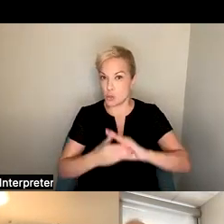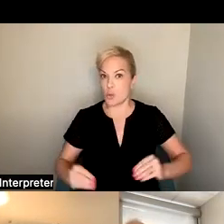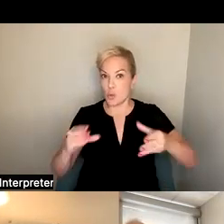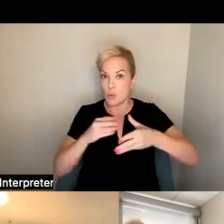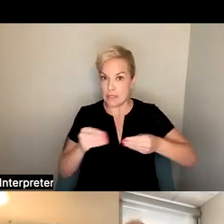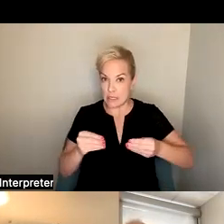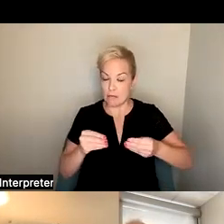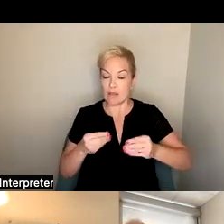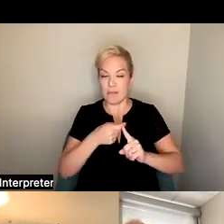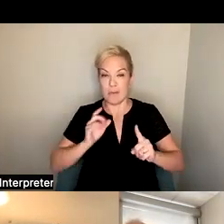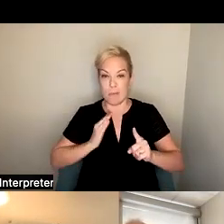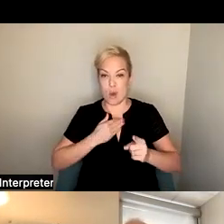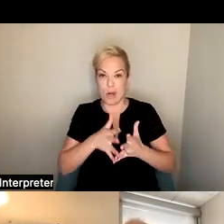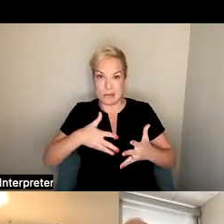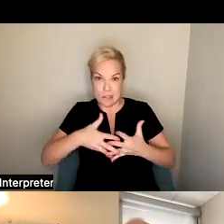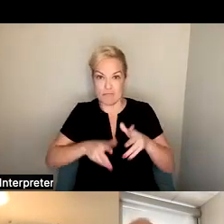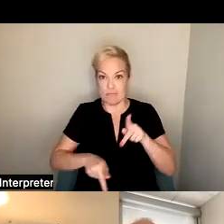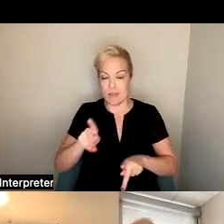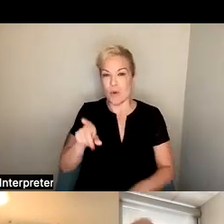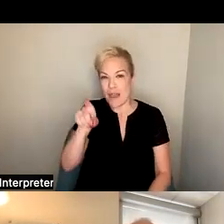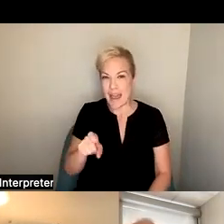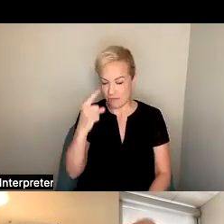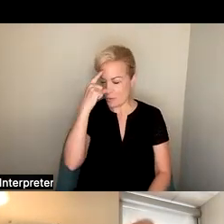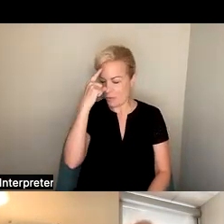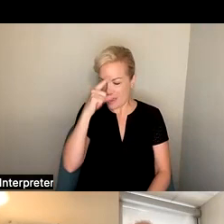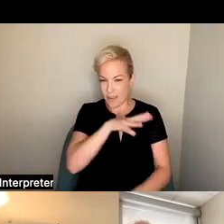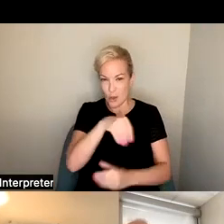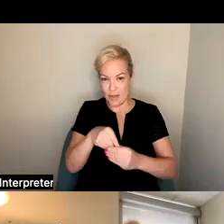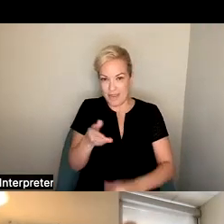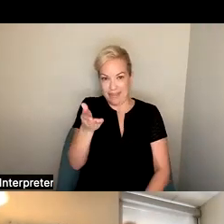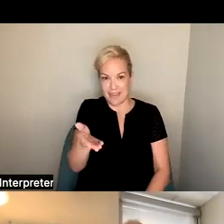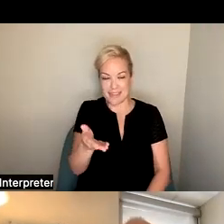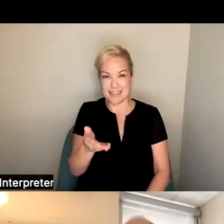about it in these kind of constructs that storytelling is both old and contemporary,